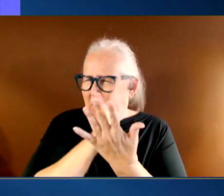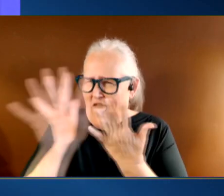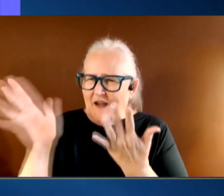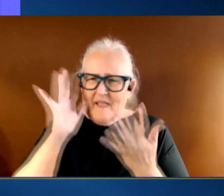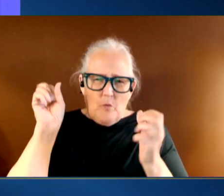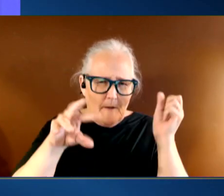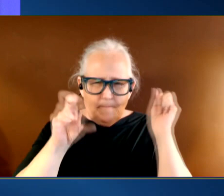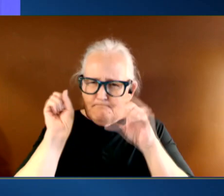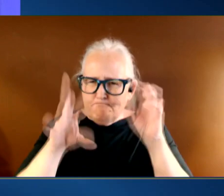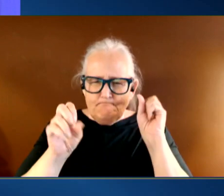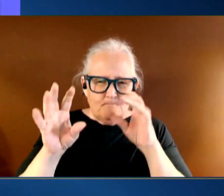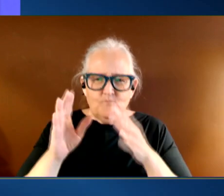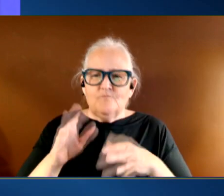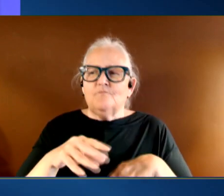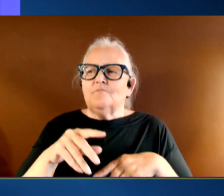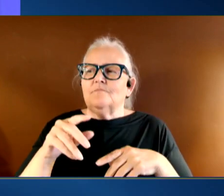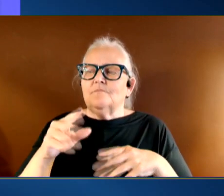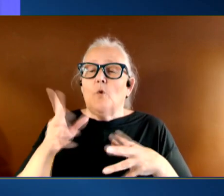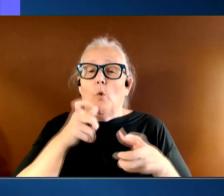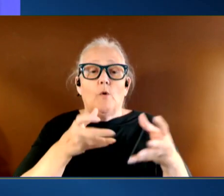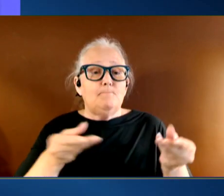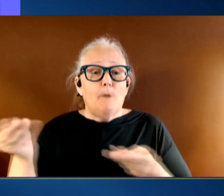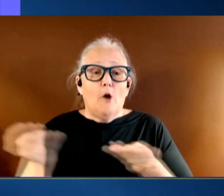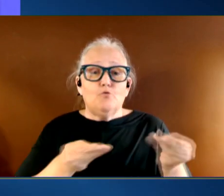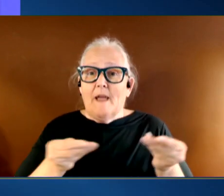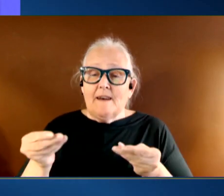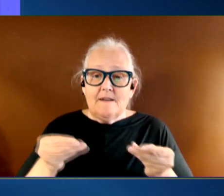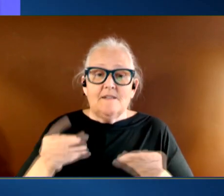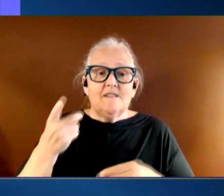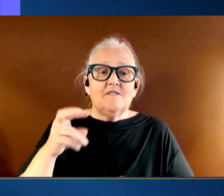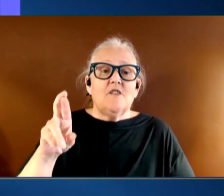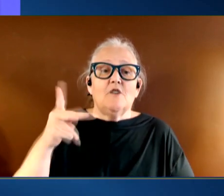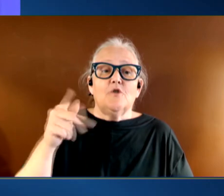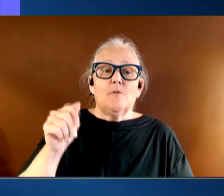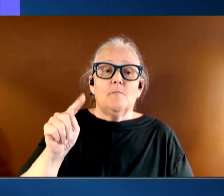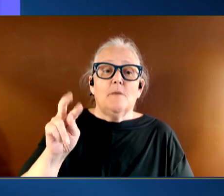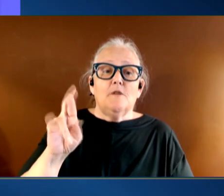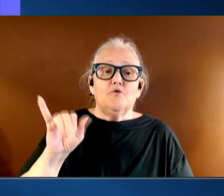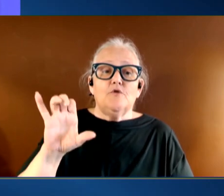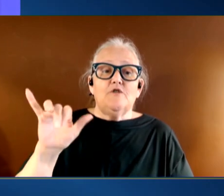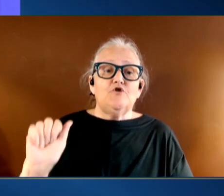Moderating this session with us is Dr. Patricia Kavanagh from the Boston University School of